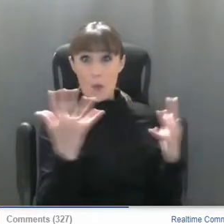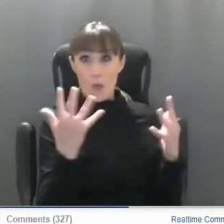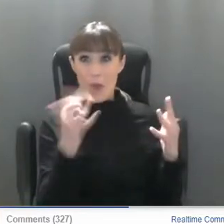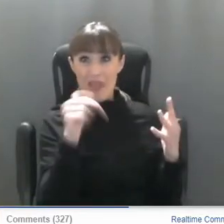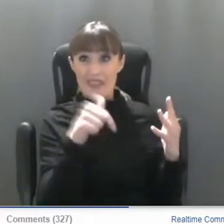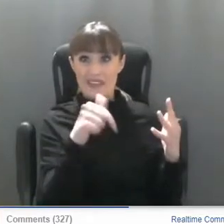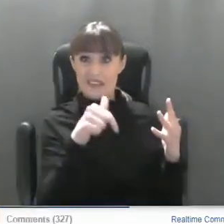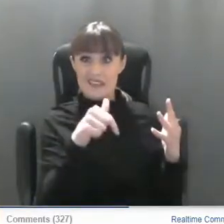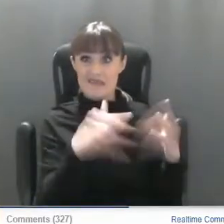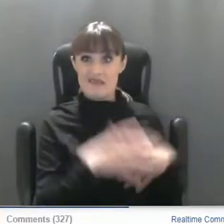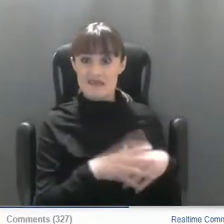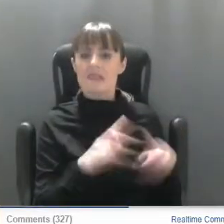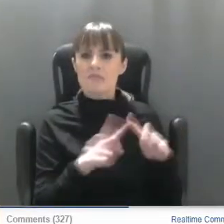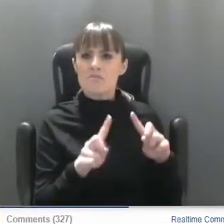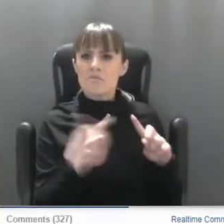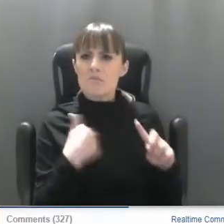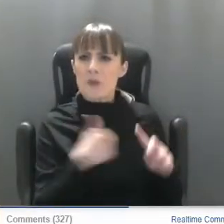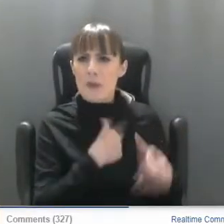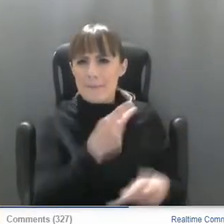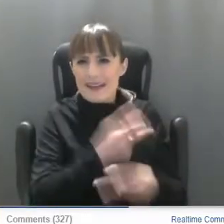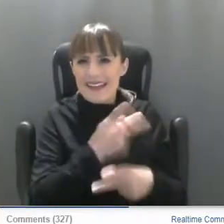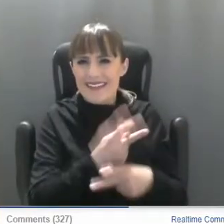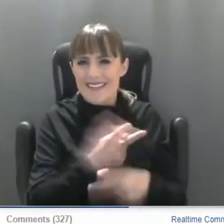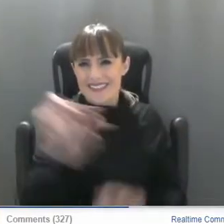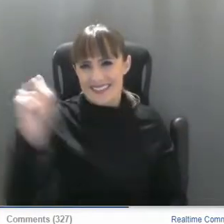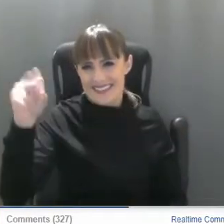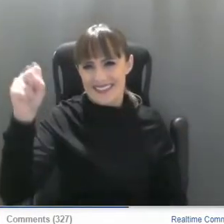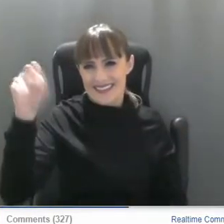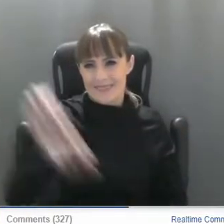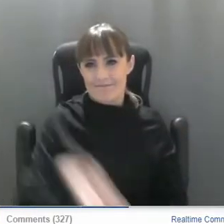about that as well. Yes, we are open on Mother's Day. You just need a timed